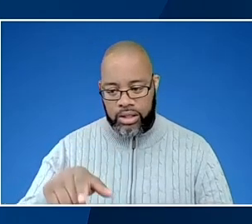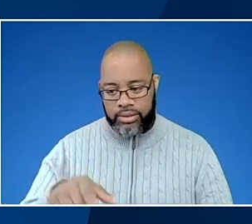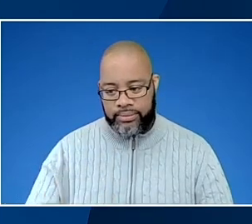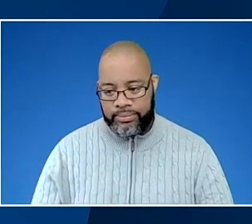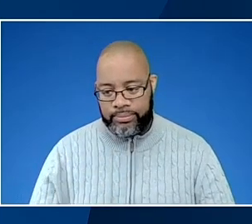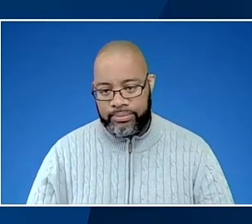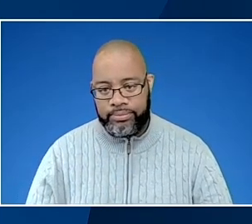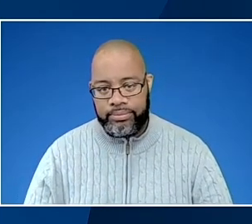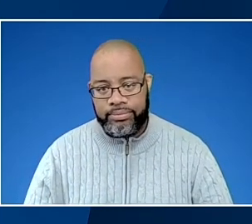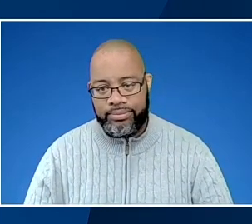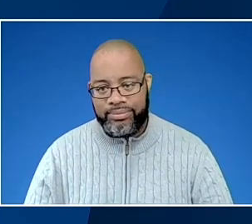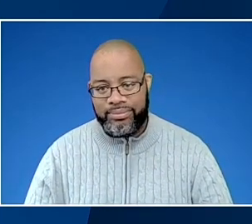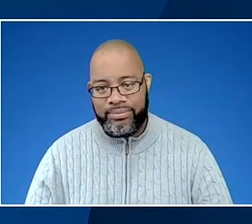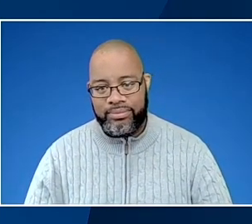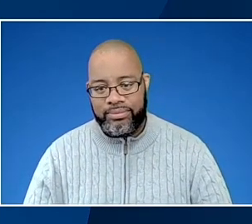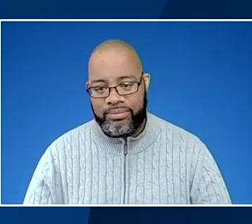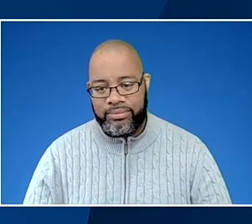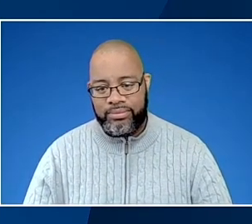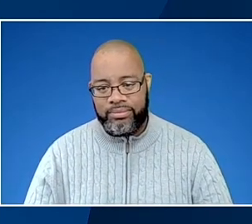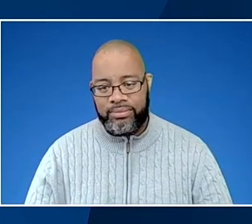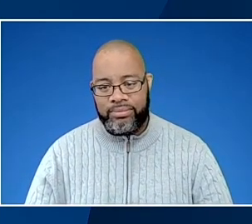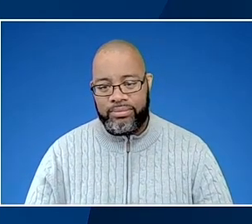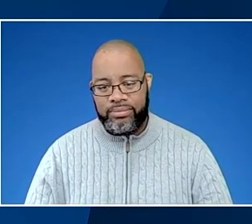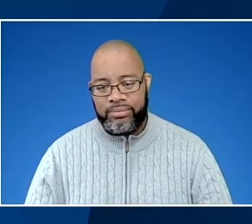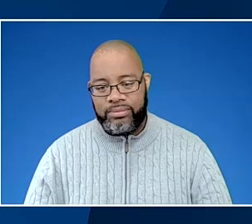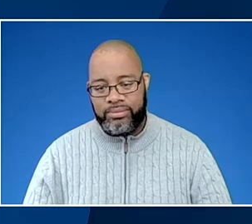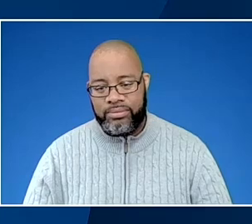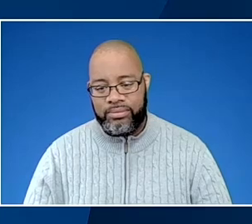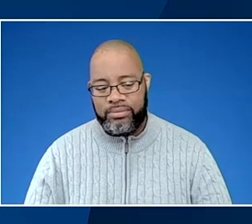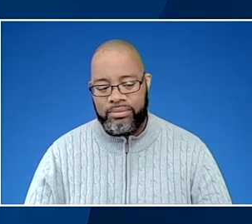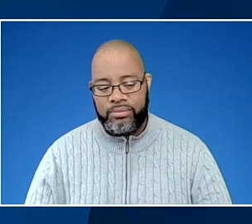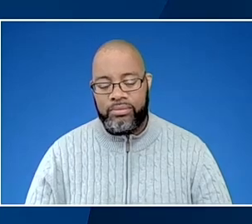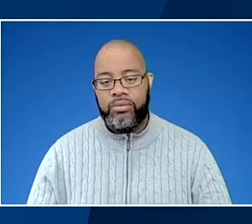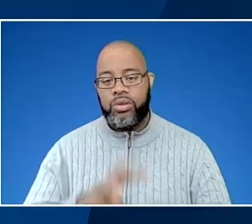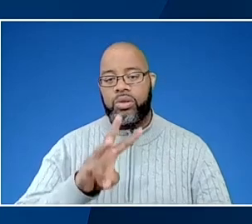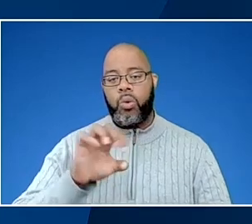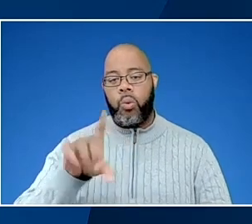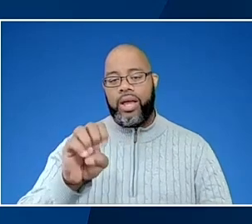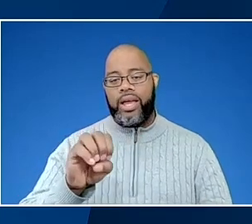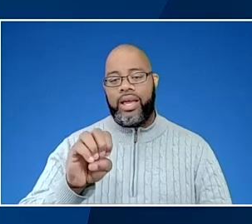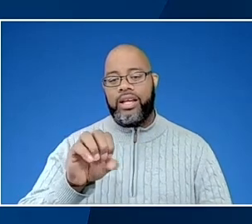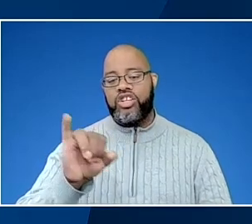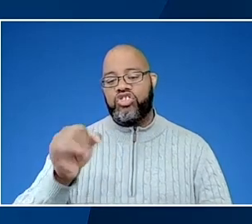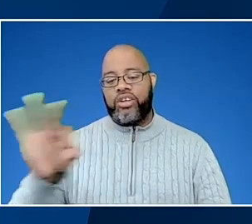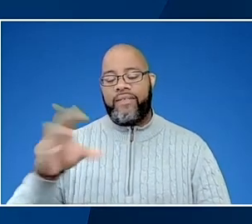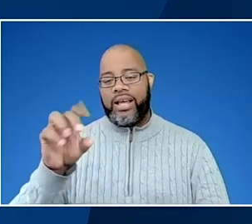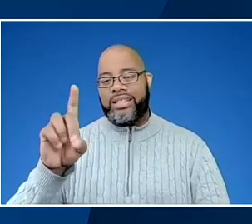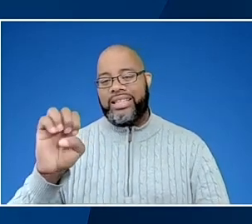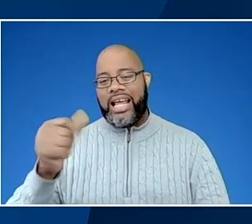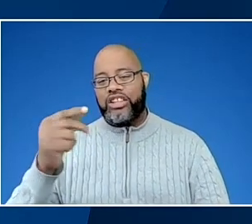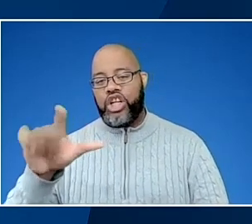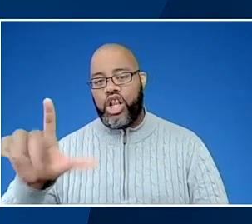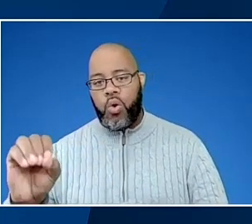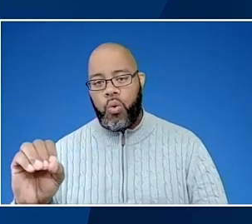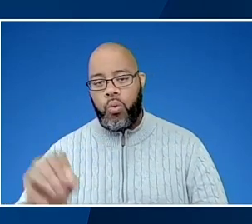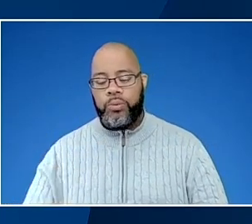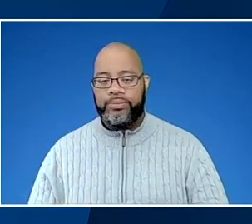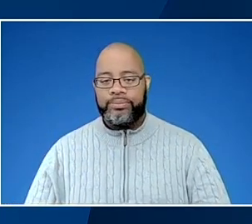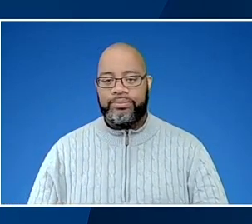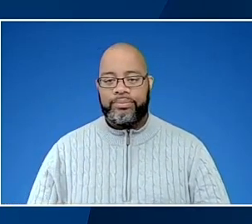Wade, Geof and D'Angelo. Okay, okay. Before I ask for the caucus,